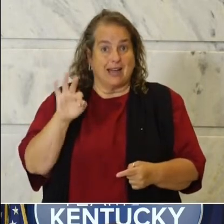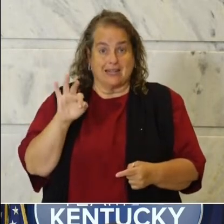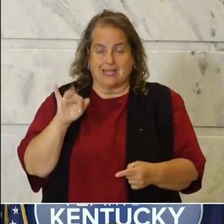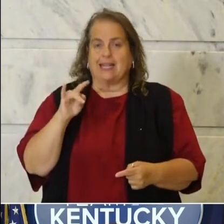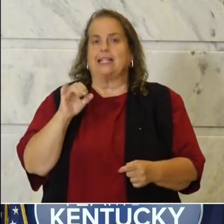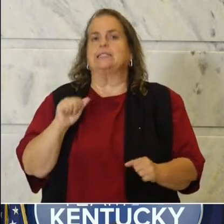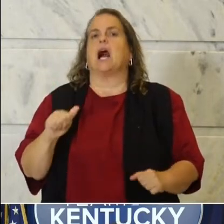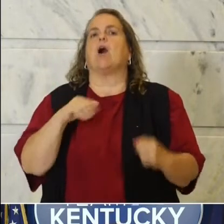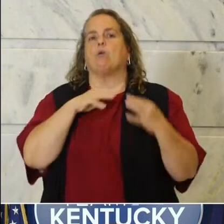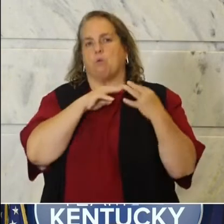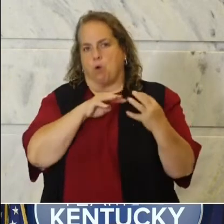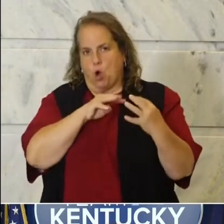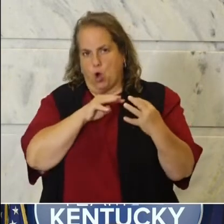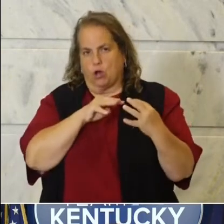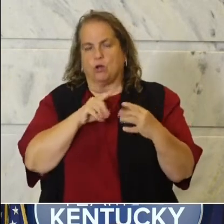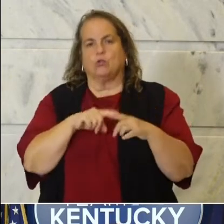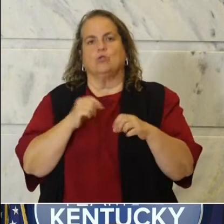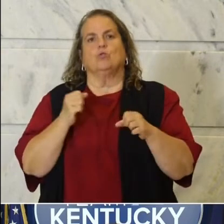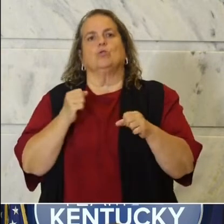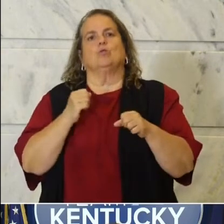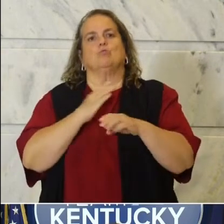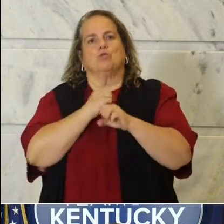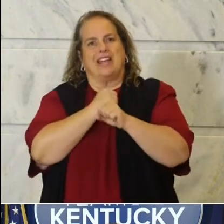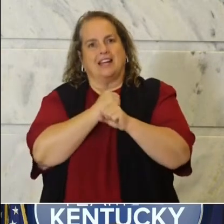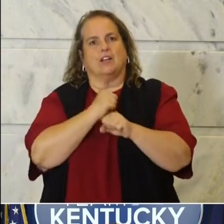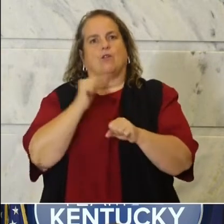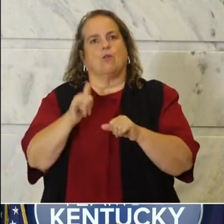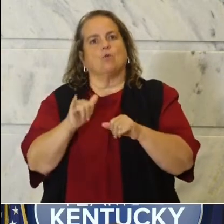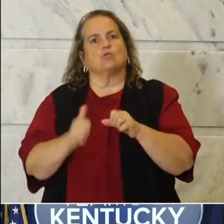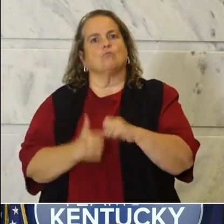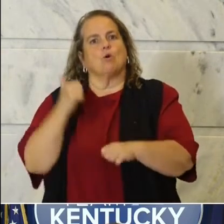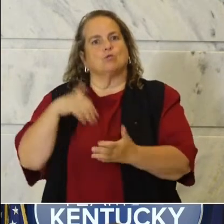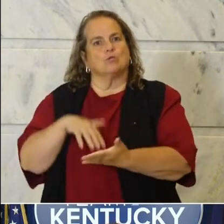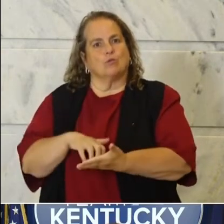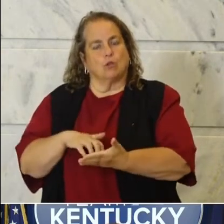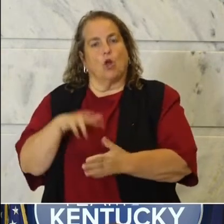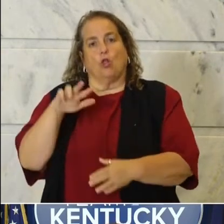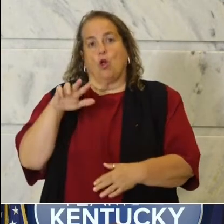vulnerable. 31 new residents have tested positive 20 news, two new staff